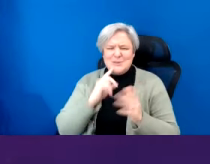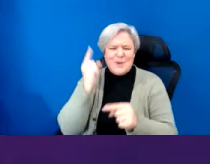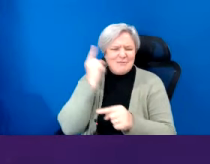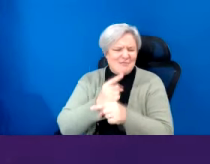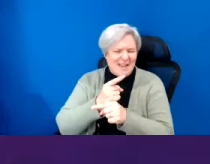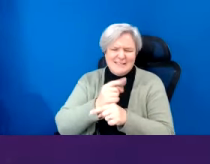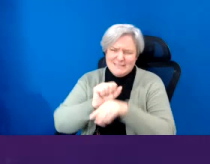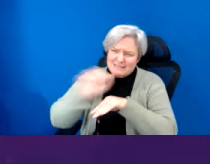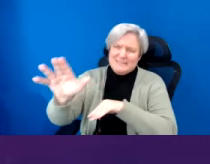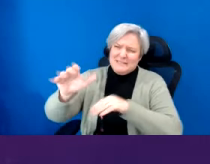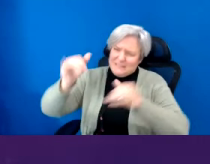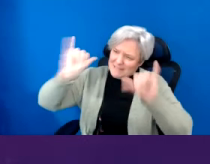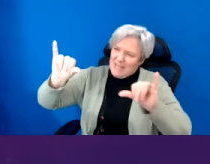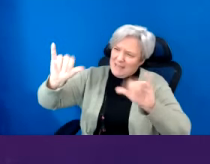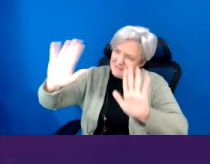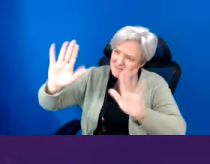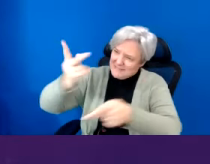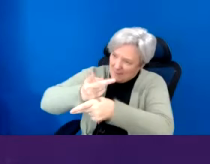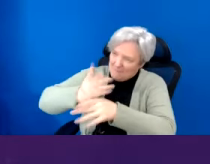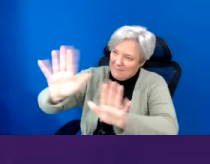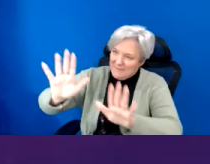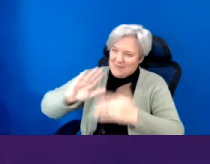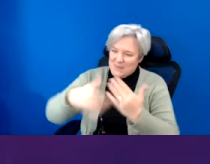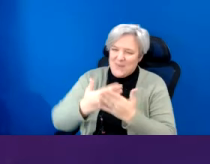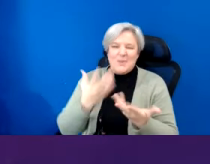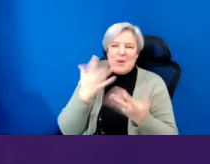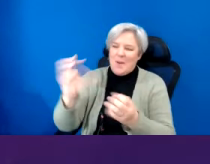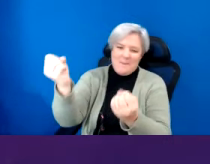And so we collaborated to help with that process.